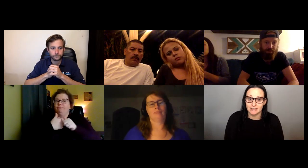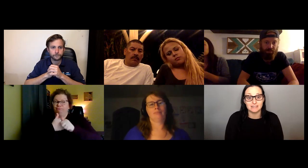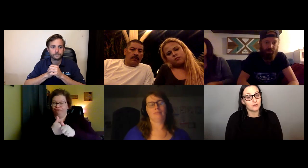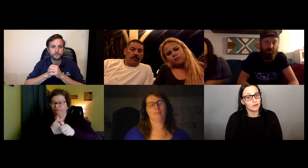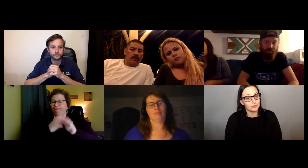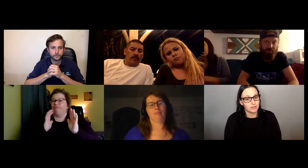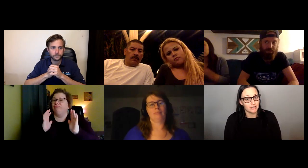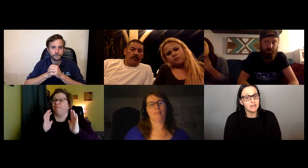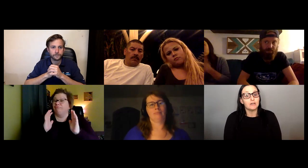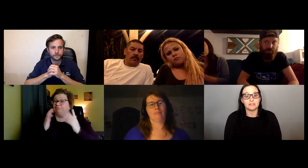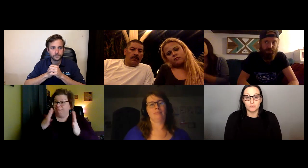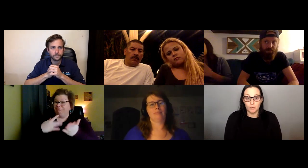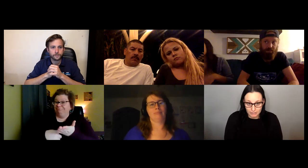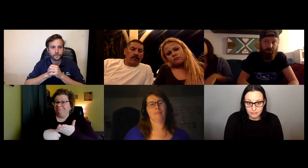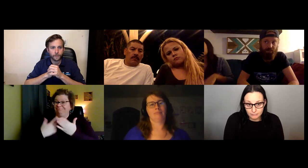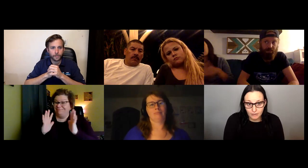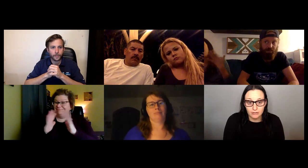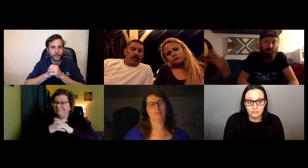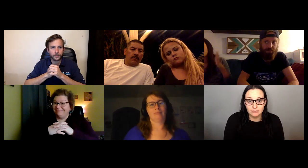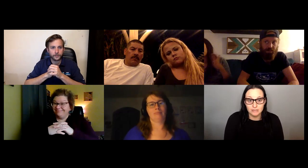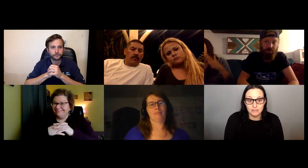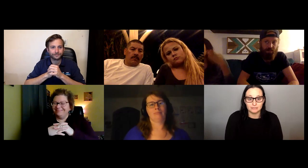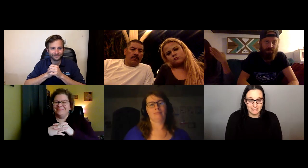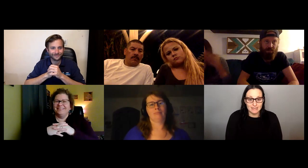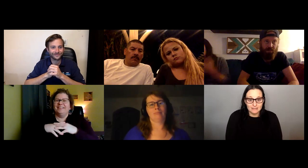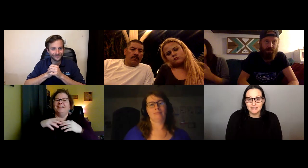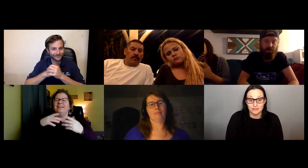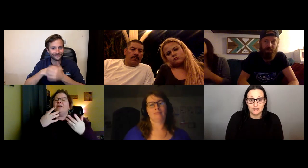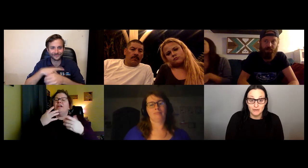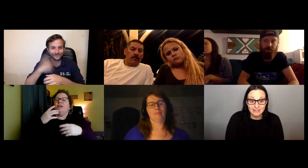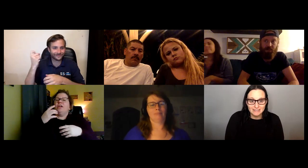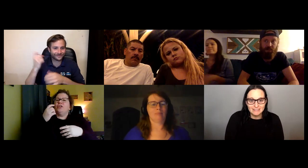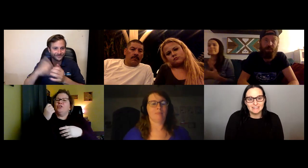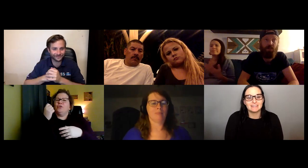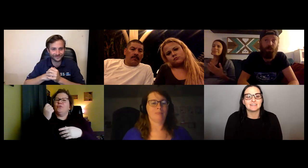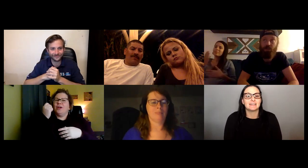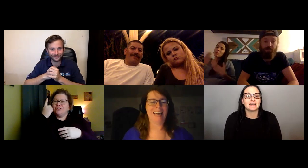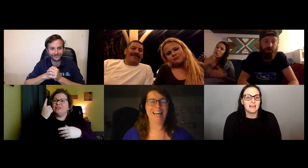deaf culture this is what we follow so that's the end